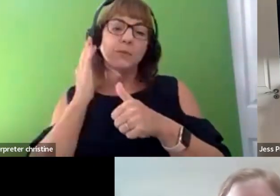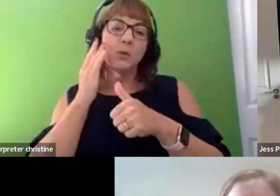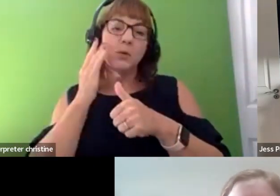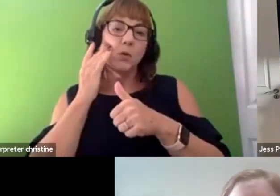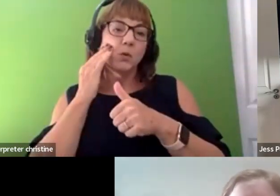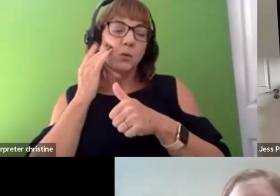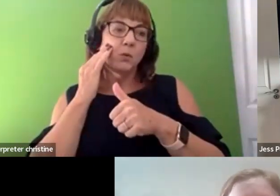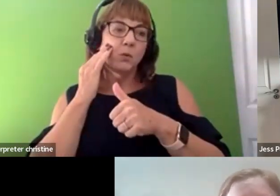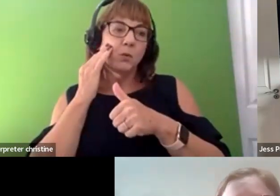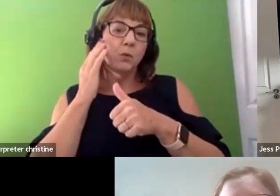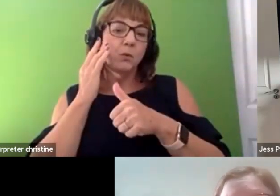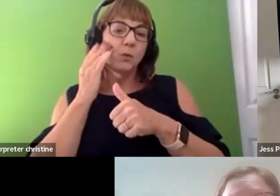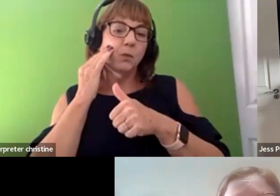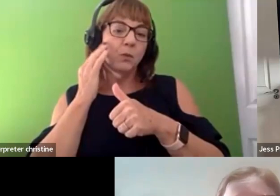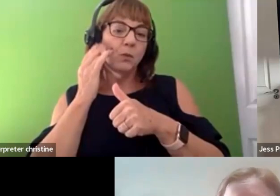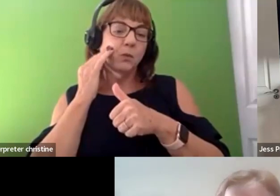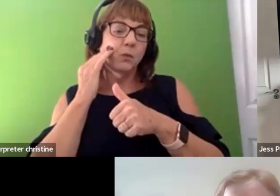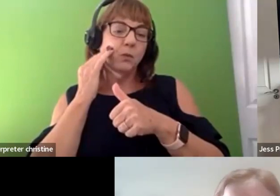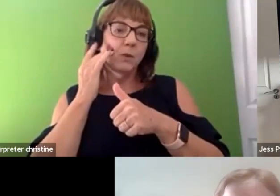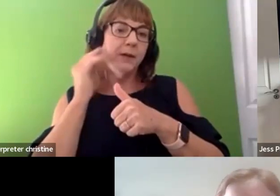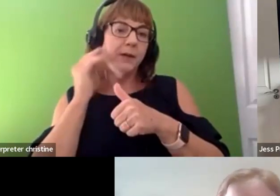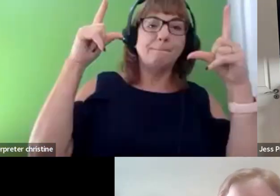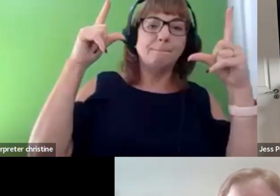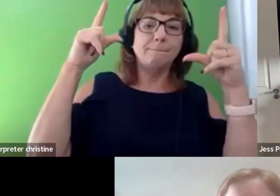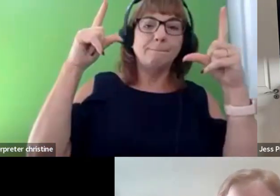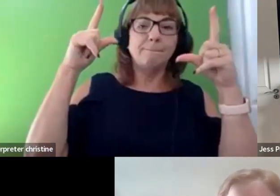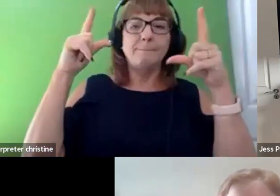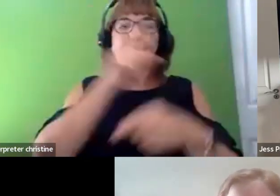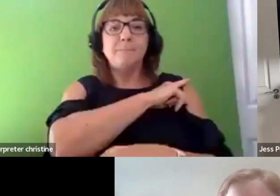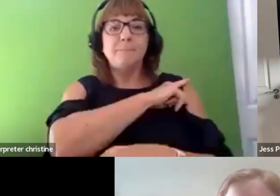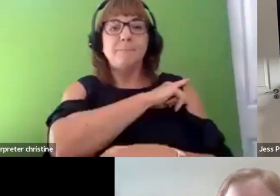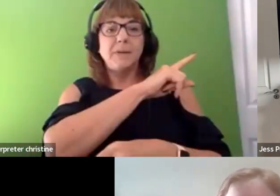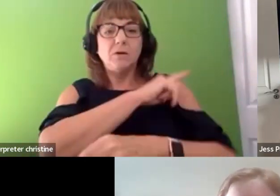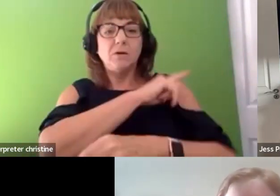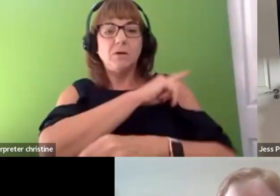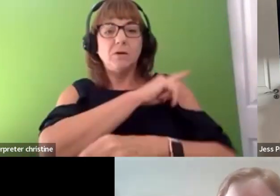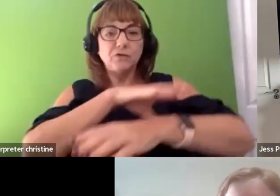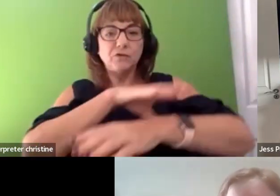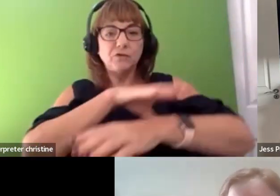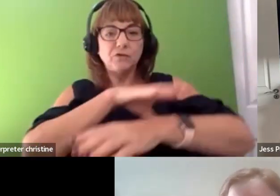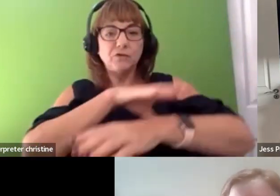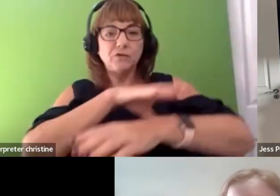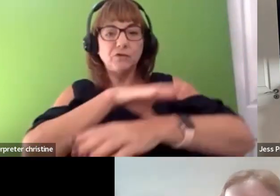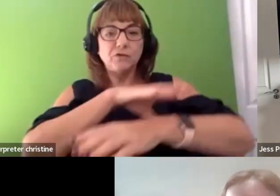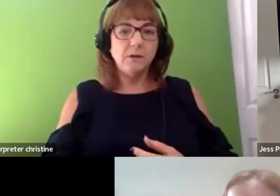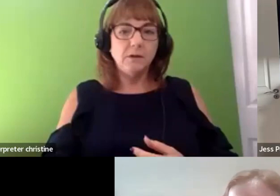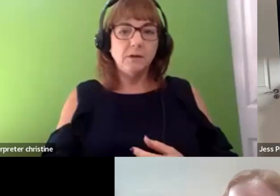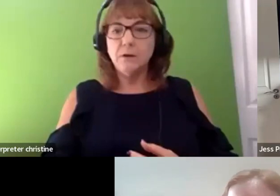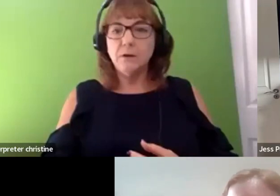and you know whatever our needs are even if we went on to that who has a physical disability,